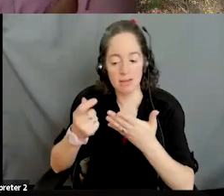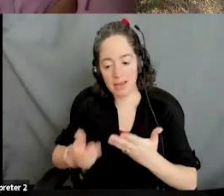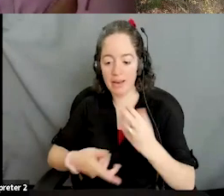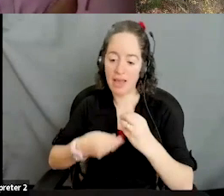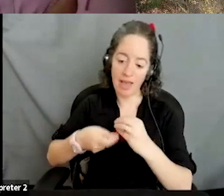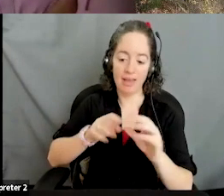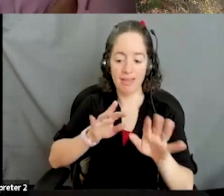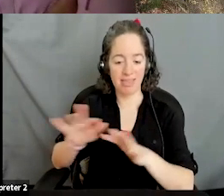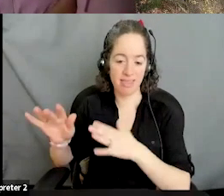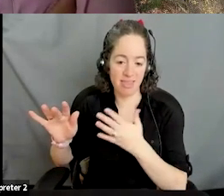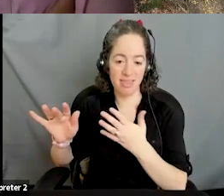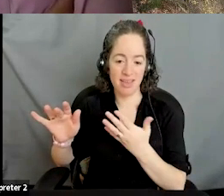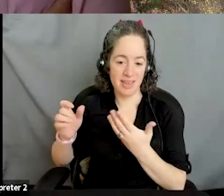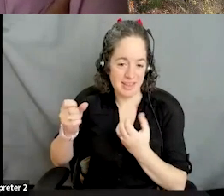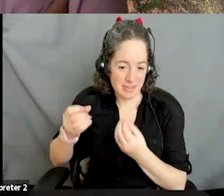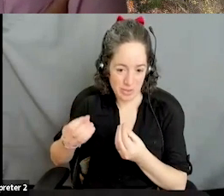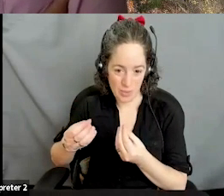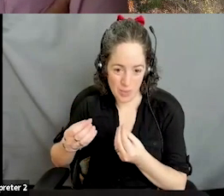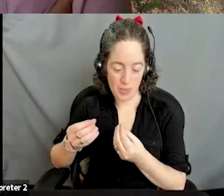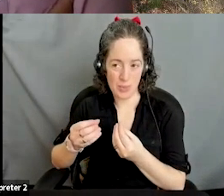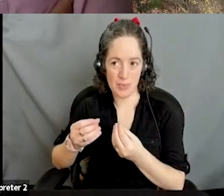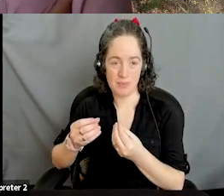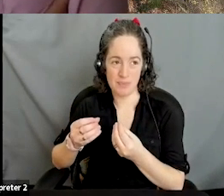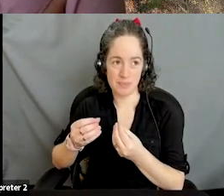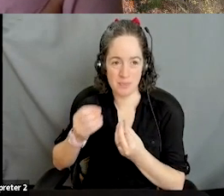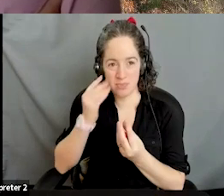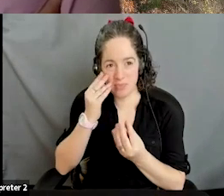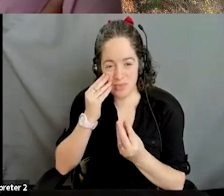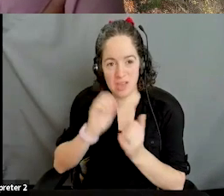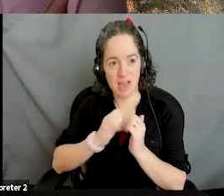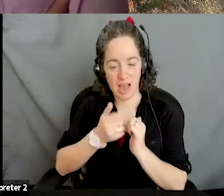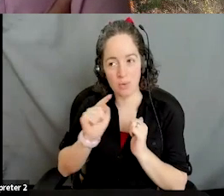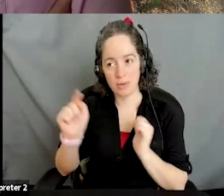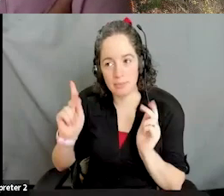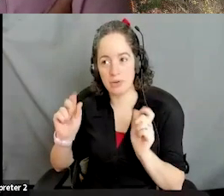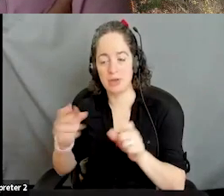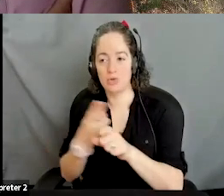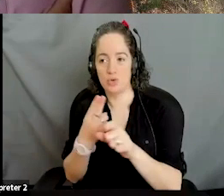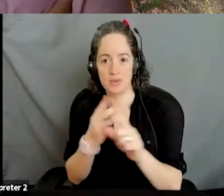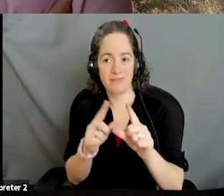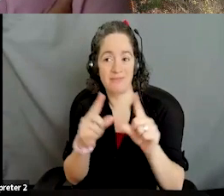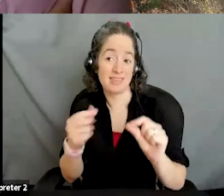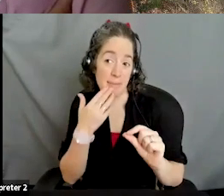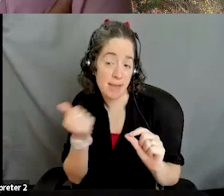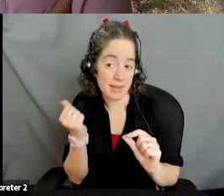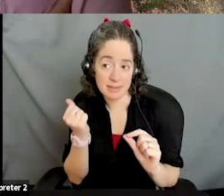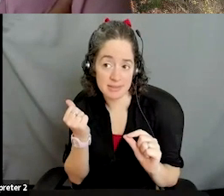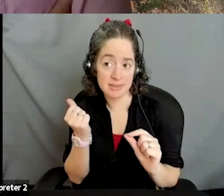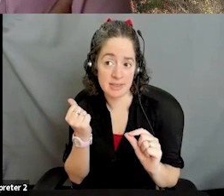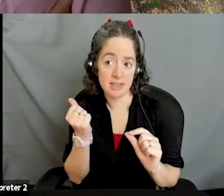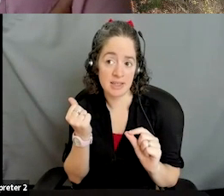How people can best make use of these fields, that's part of it.